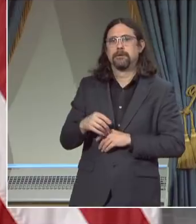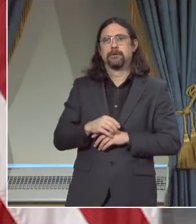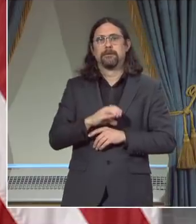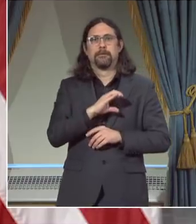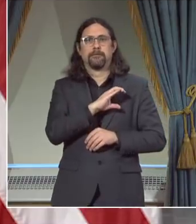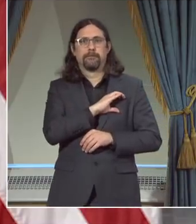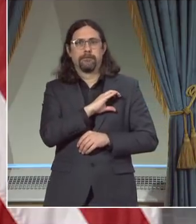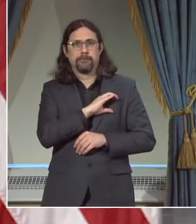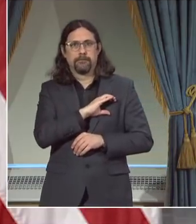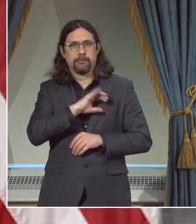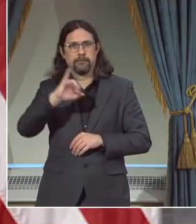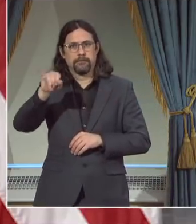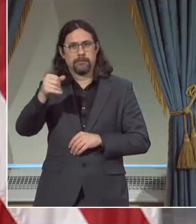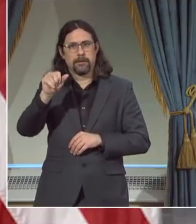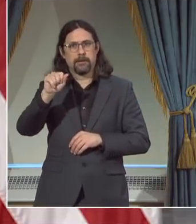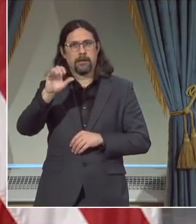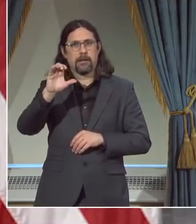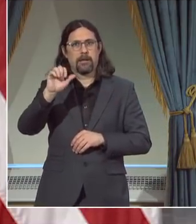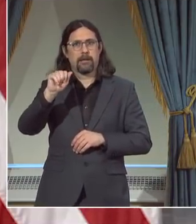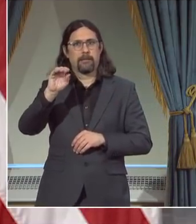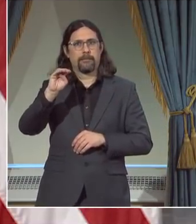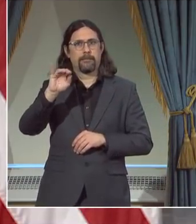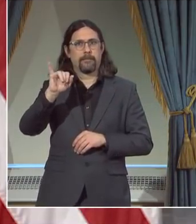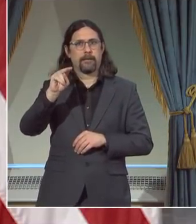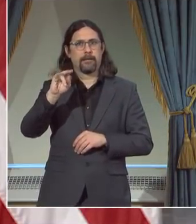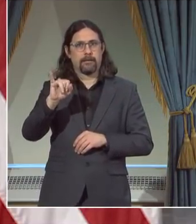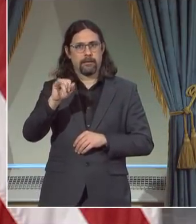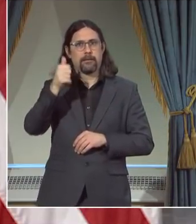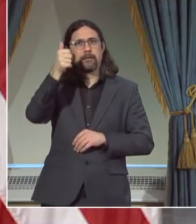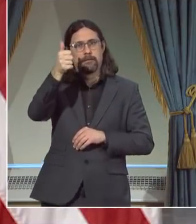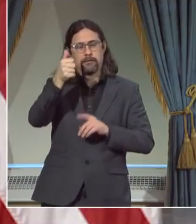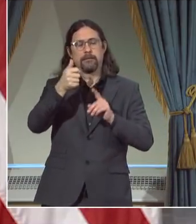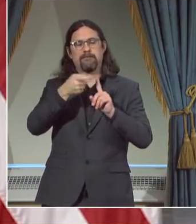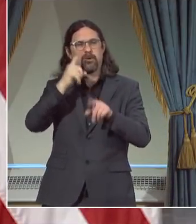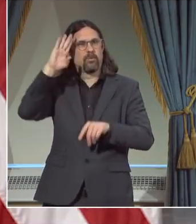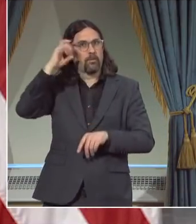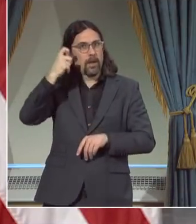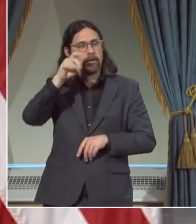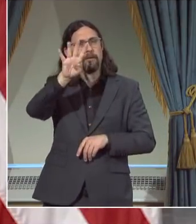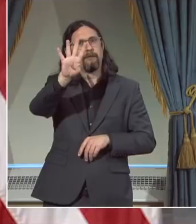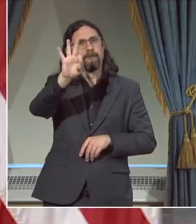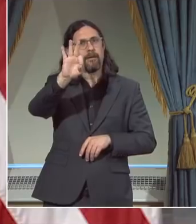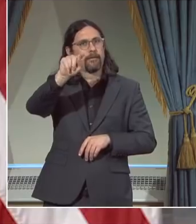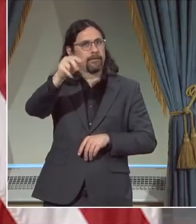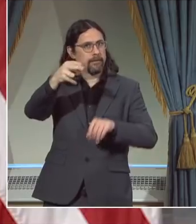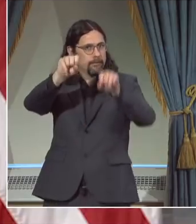CITY. AND FROM NYPD BAR-BROWN, AN